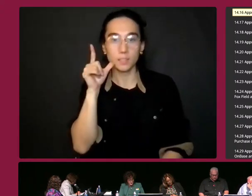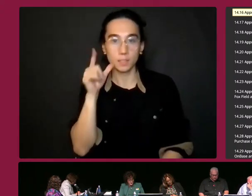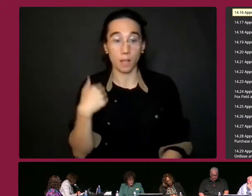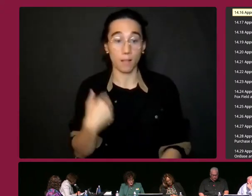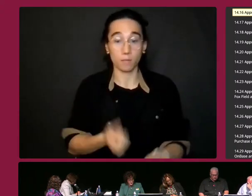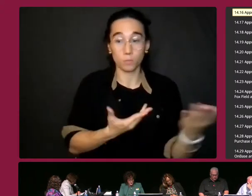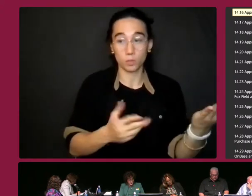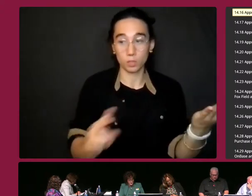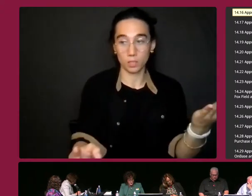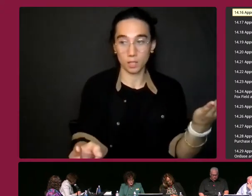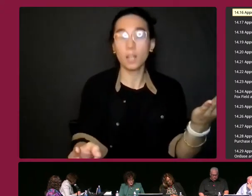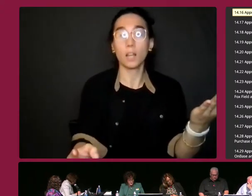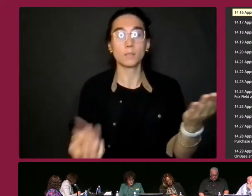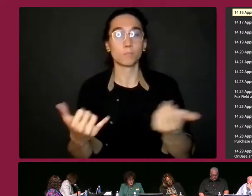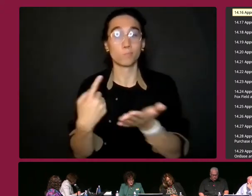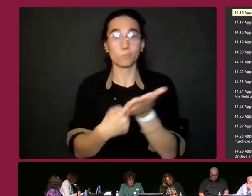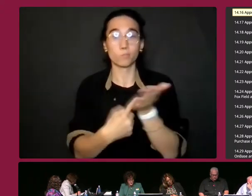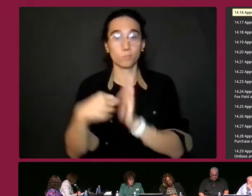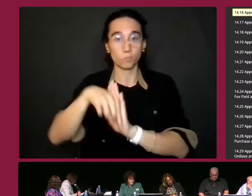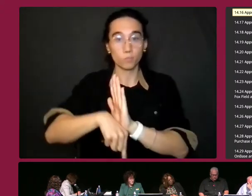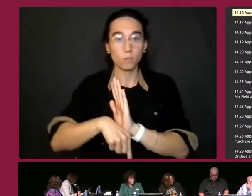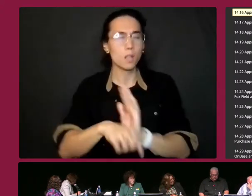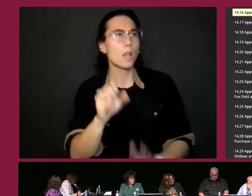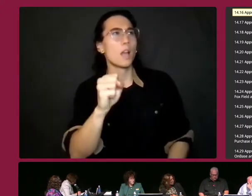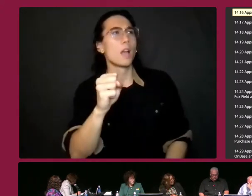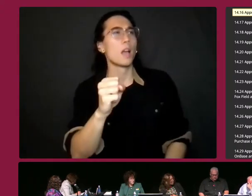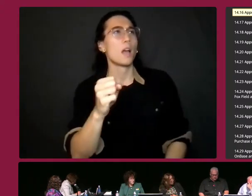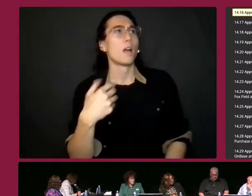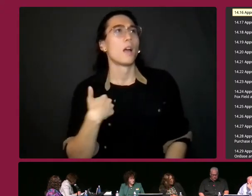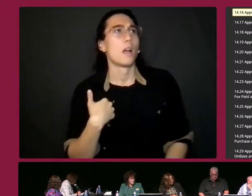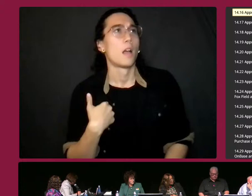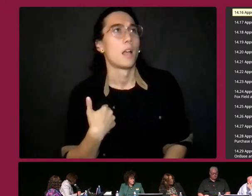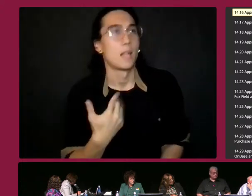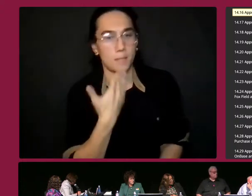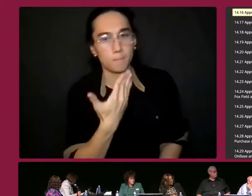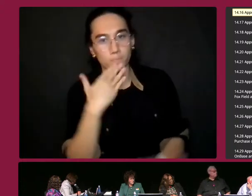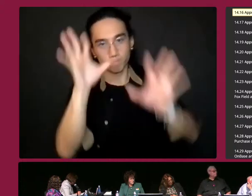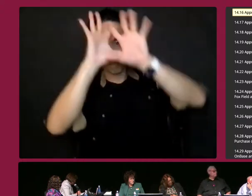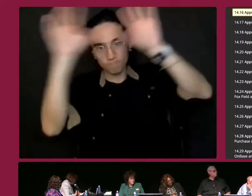Yes. I, I thank the president and the vice president